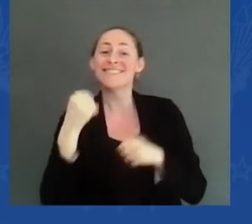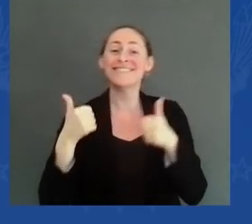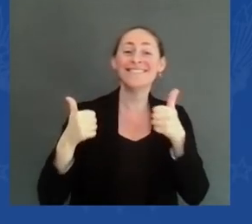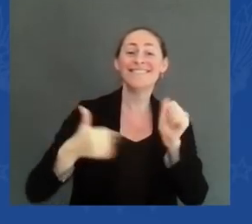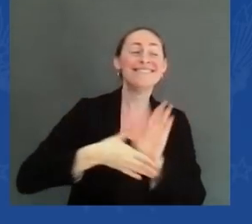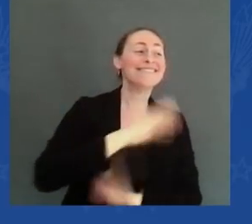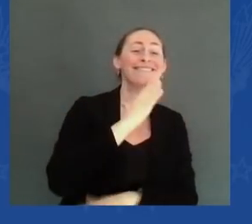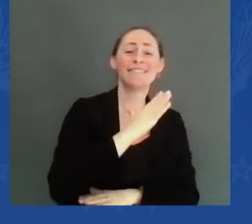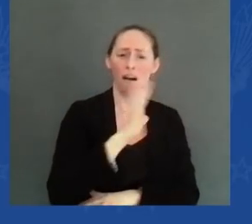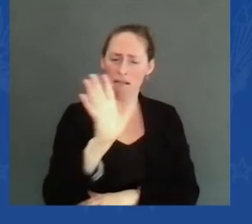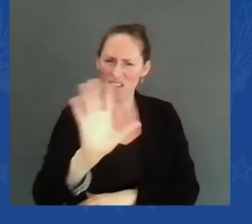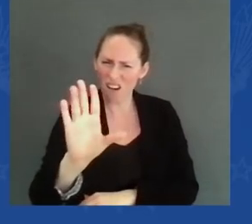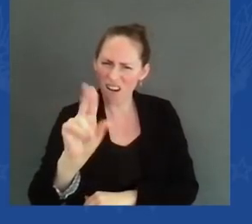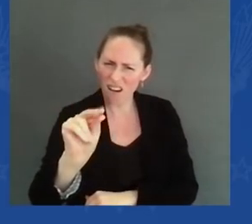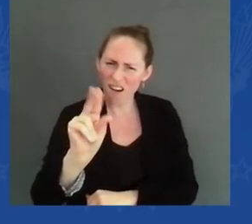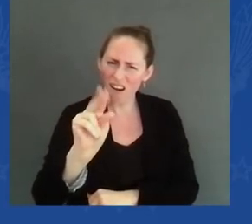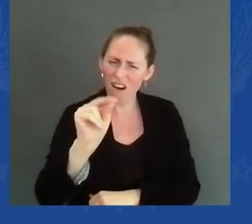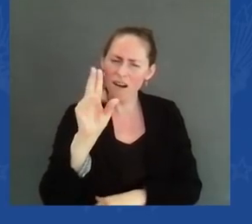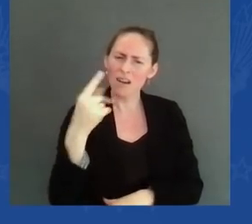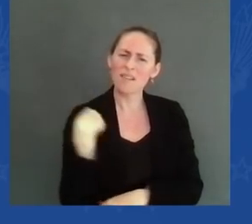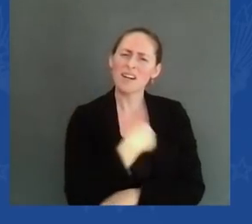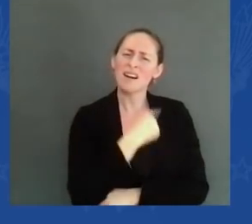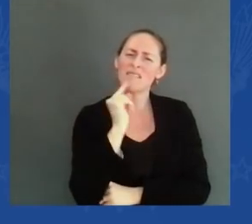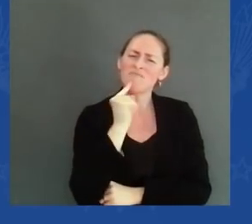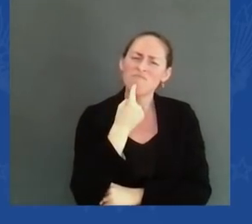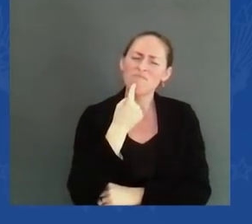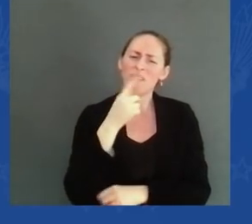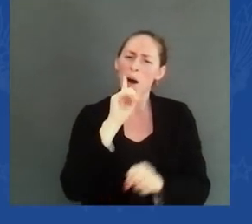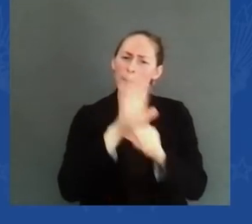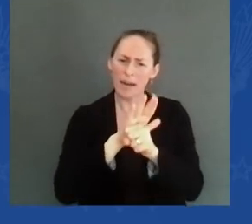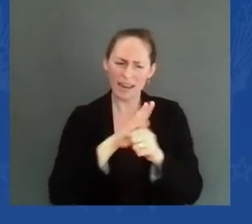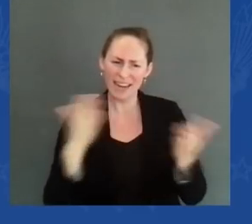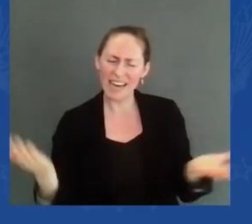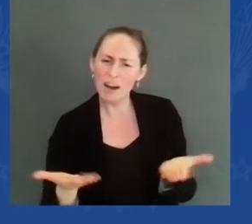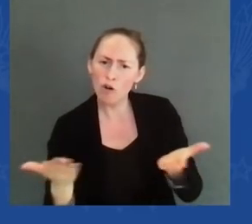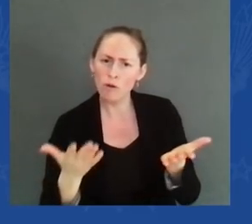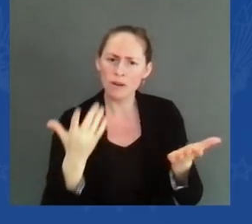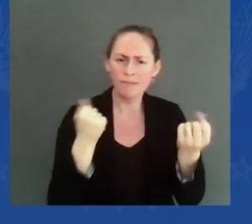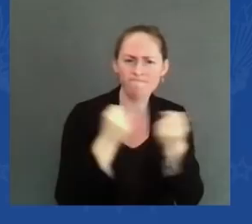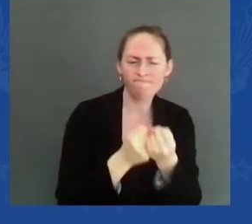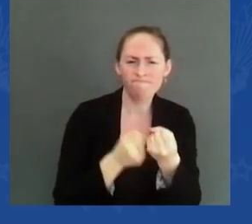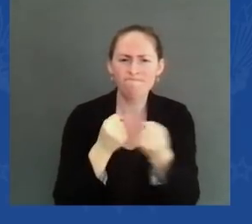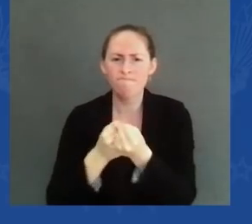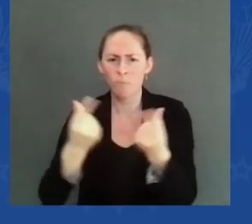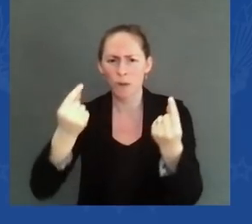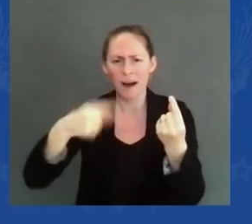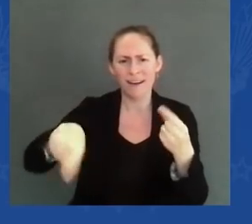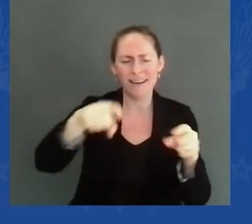I want to thank every one of you for having the strength. I don't know where you get it from, because this was one of the hardest hit streets